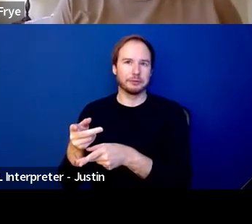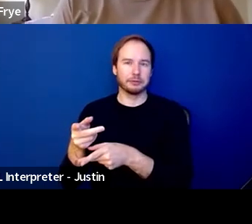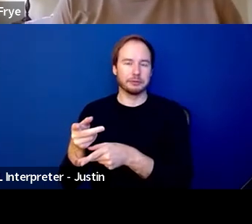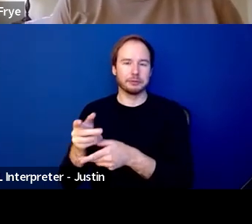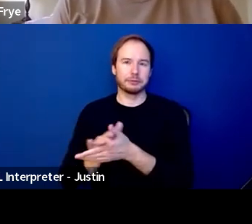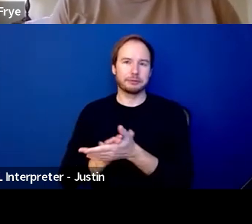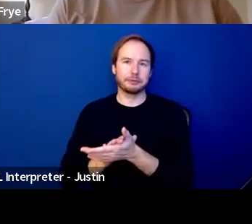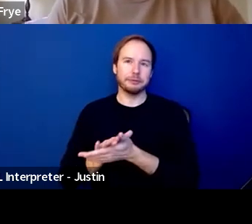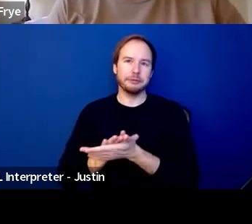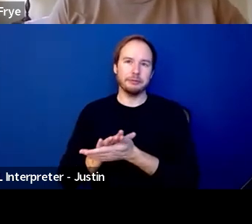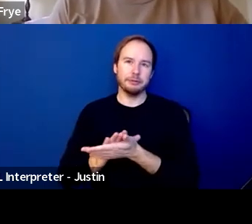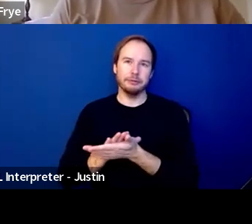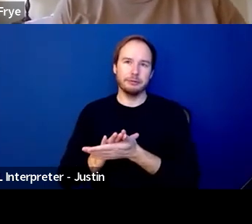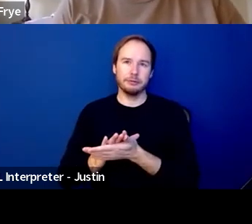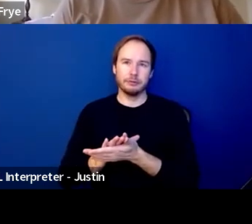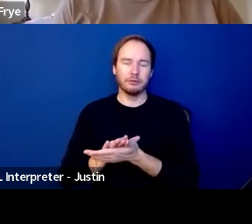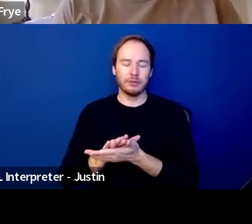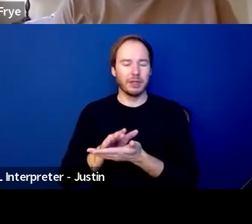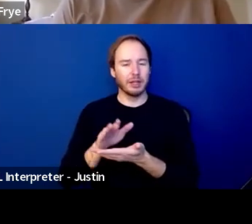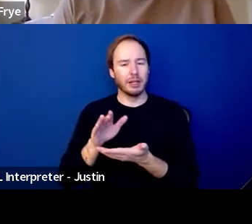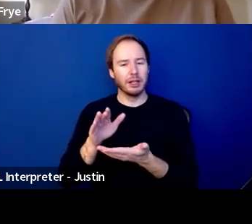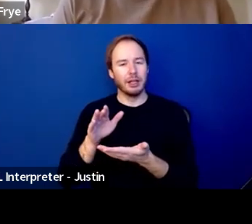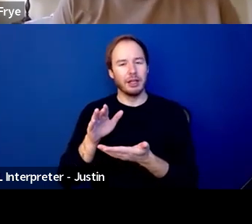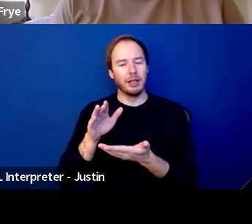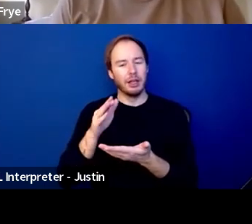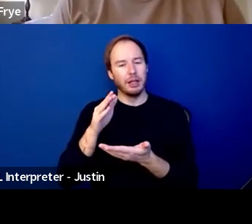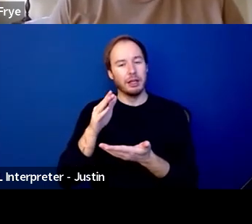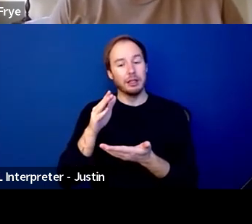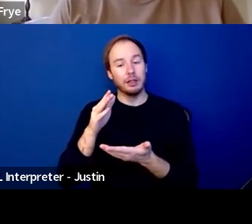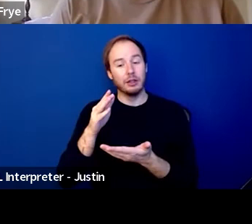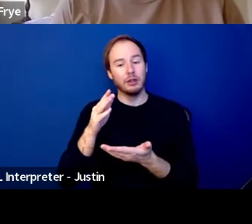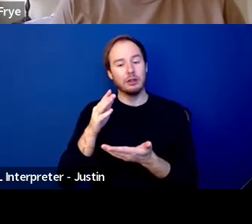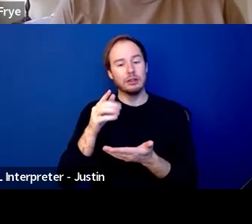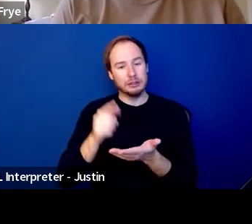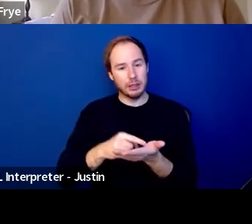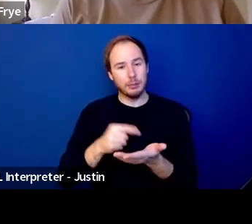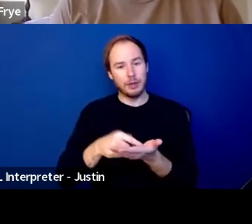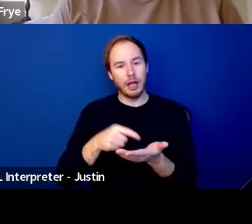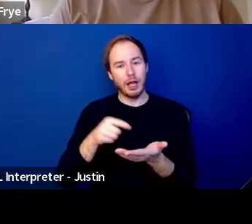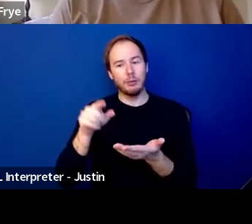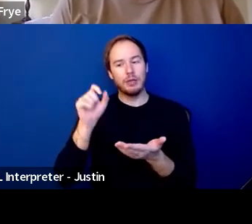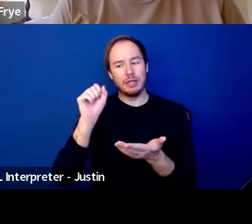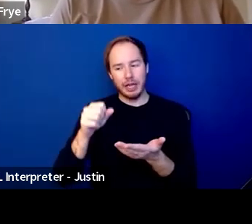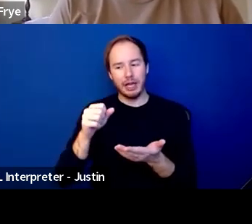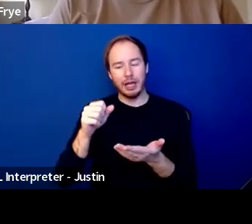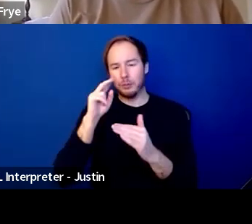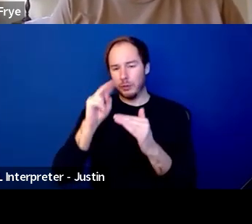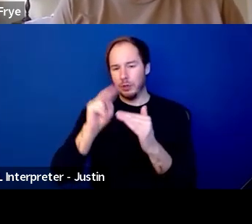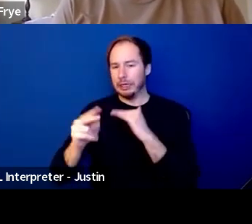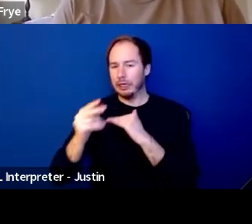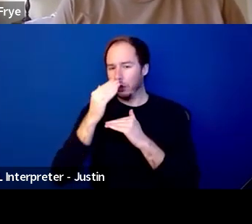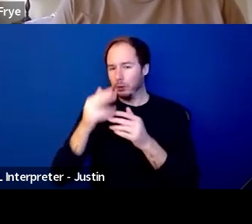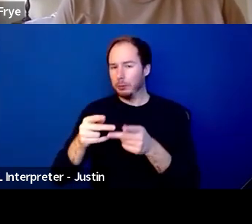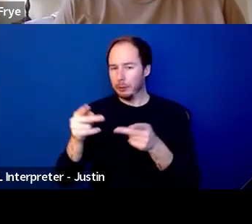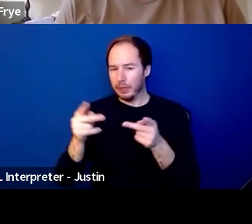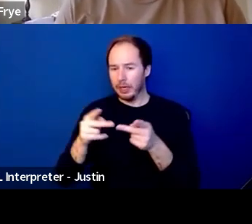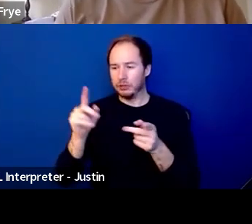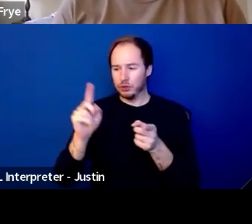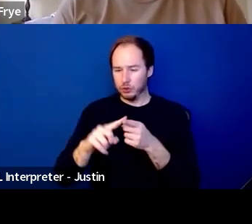there's a fairly predictable transition point. And if not kind of given a warm handoff, there's oftentimes where the receiving agency